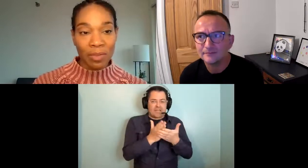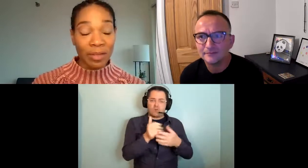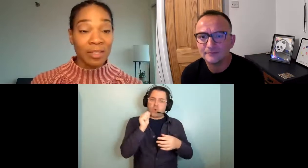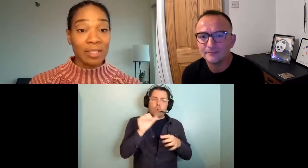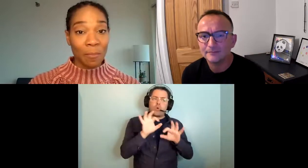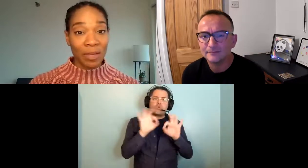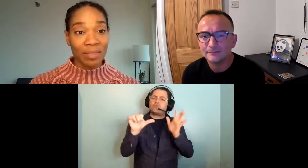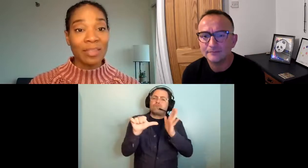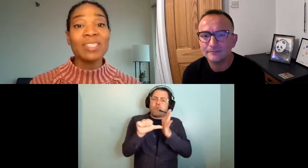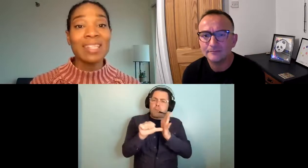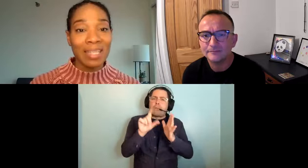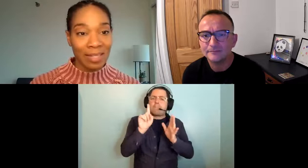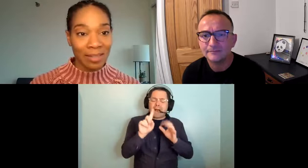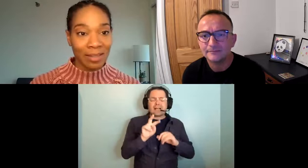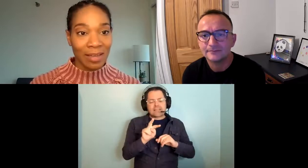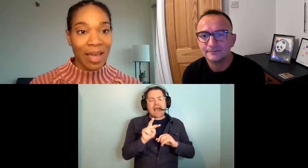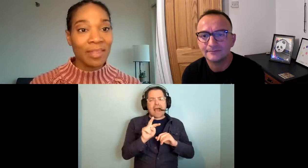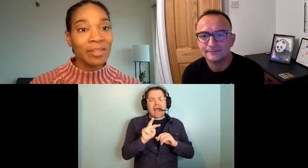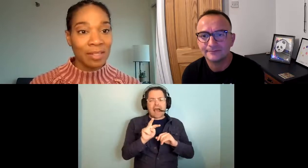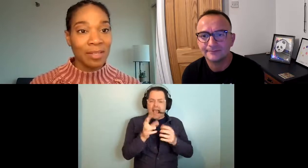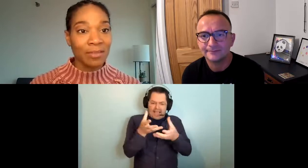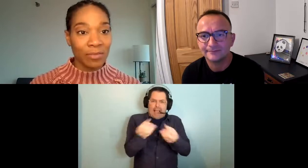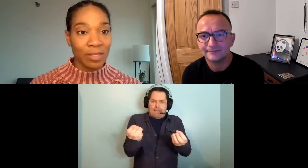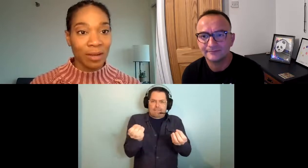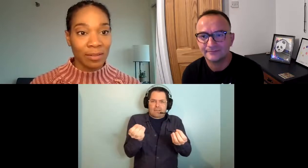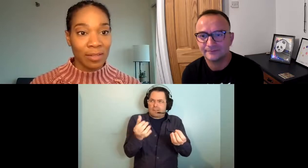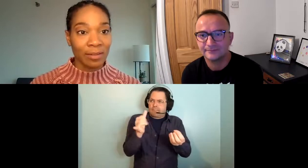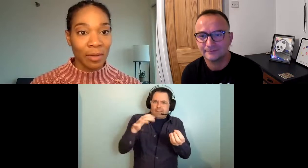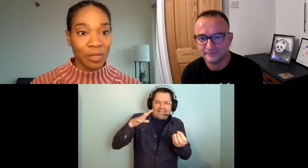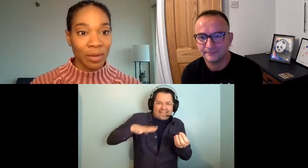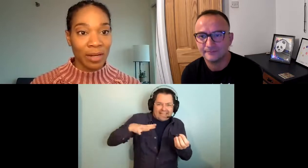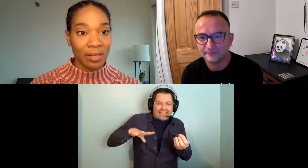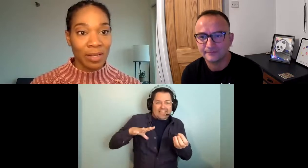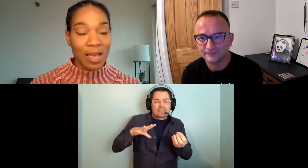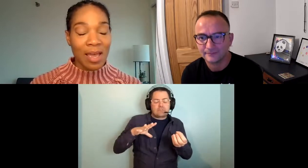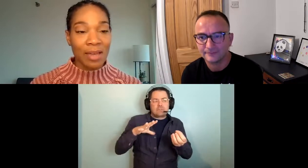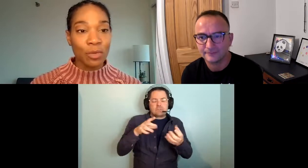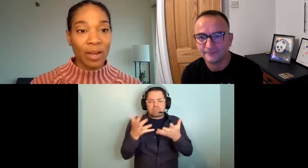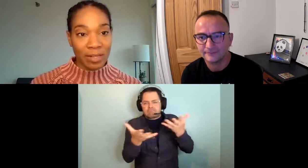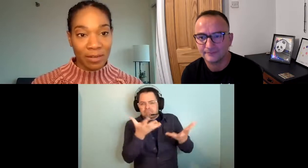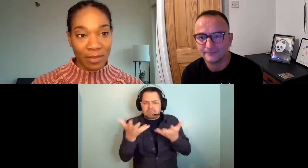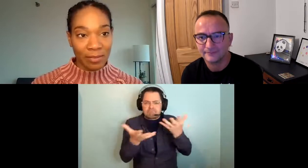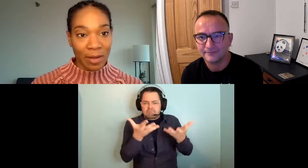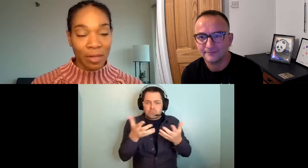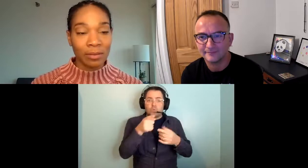you are saying and taking to say I know there is I need this to be a community offer, I want this to be